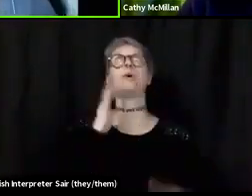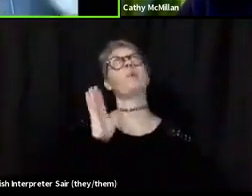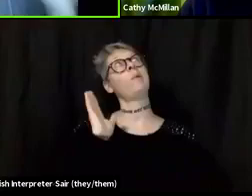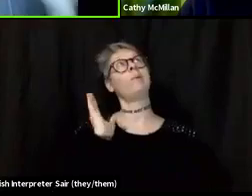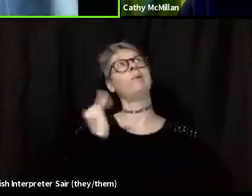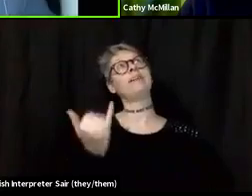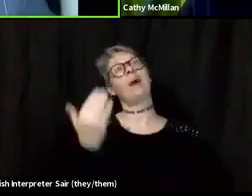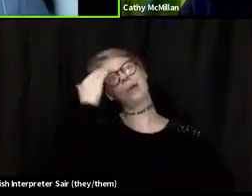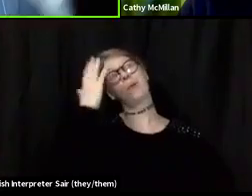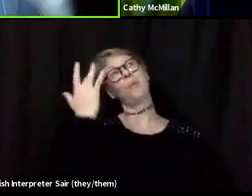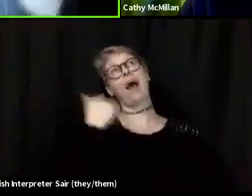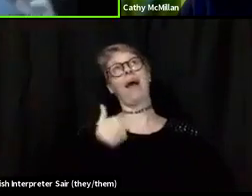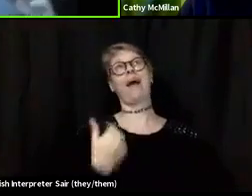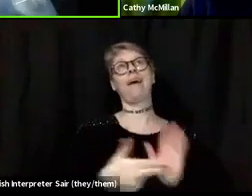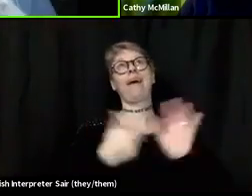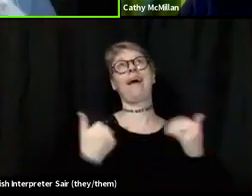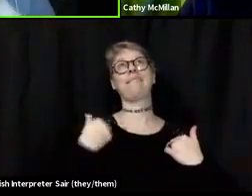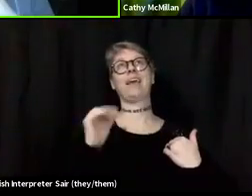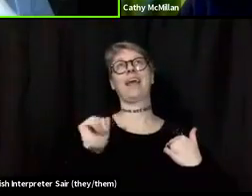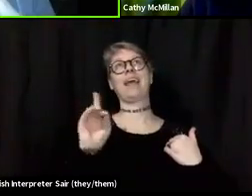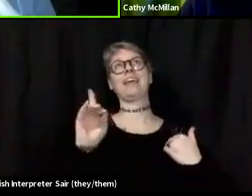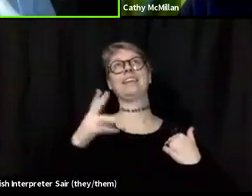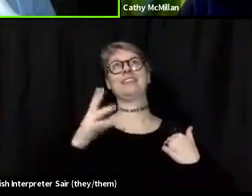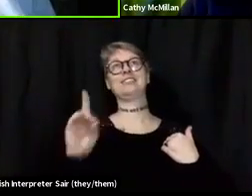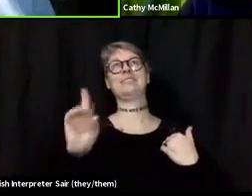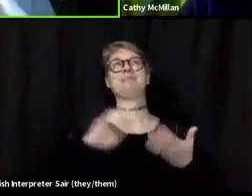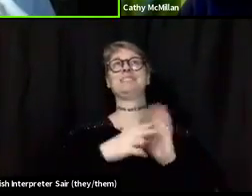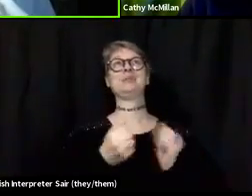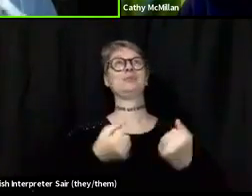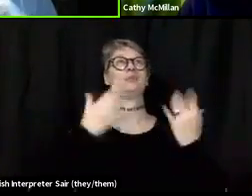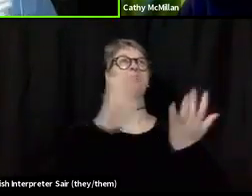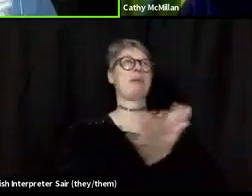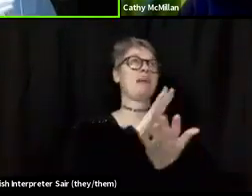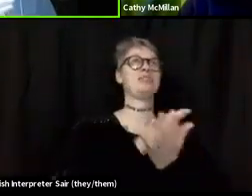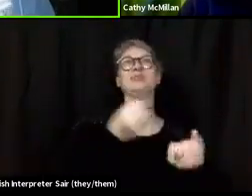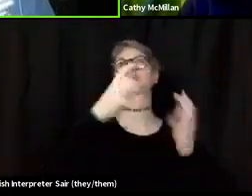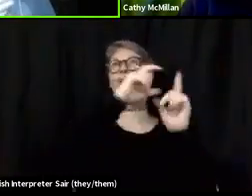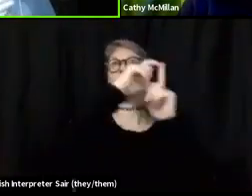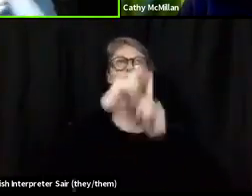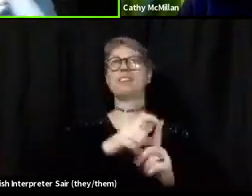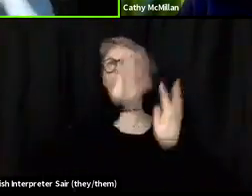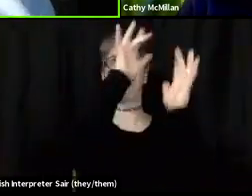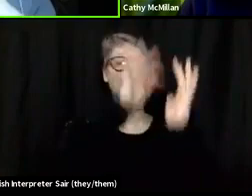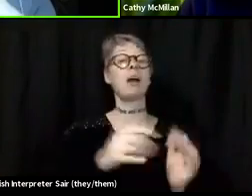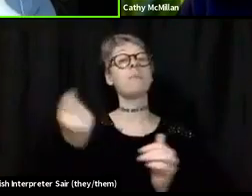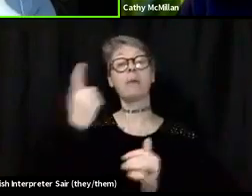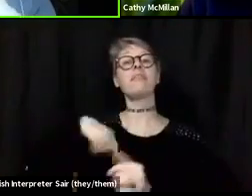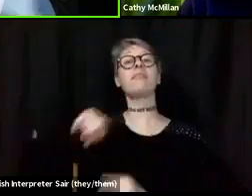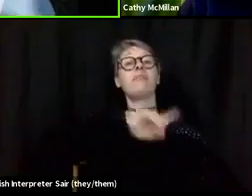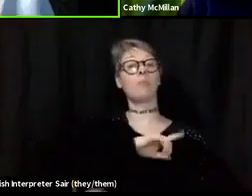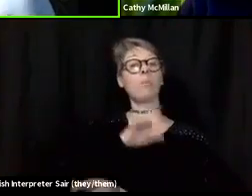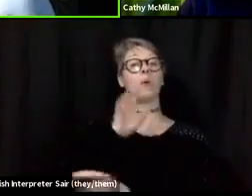I find them very overwhelming and now I know why again. eeded too many too many pages many too many pages, too many words. But at the end of it they do break it